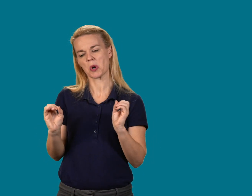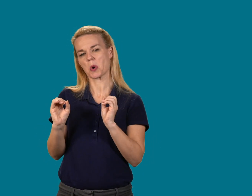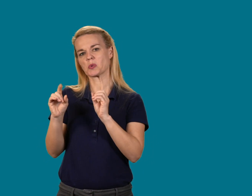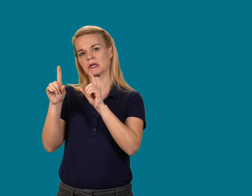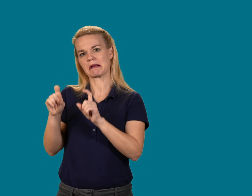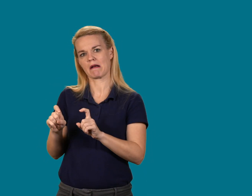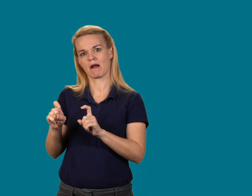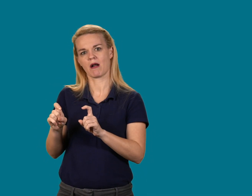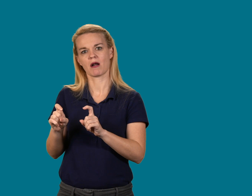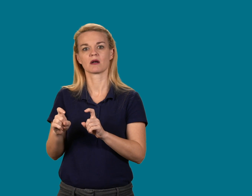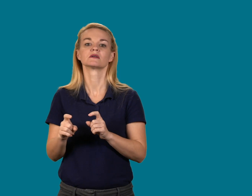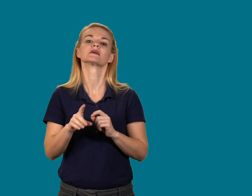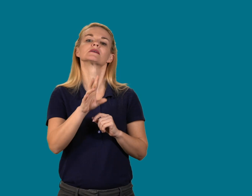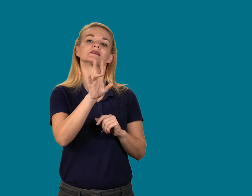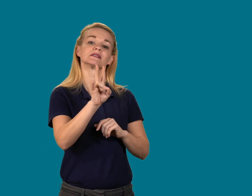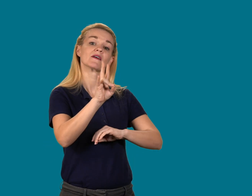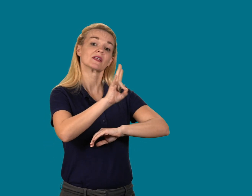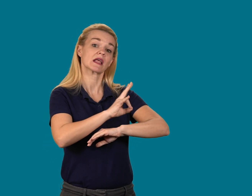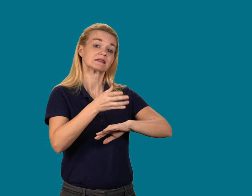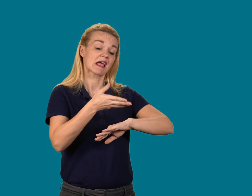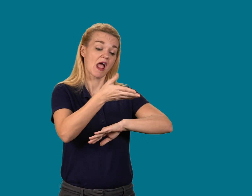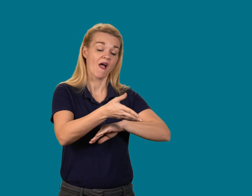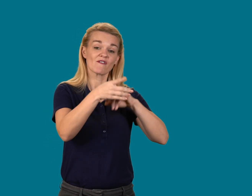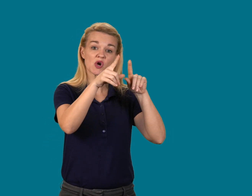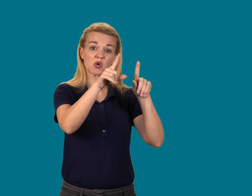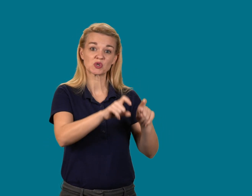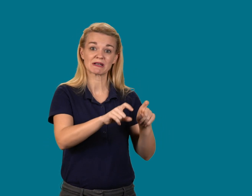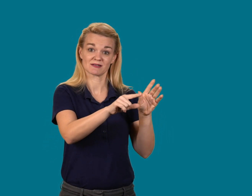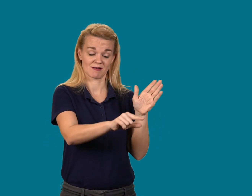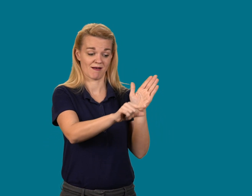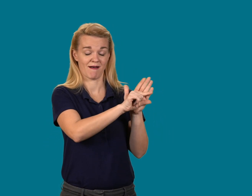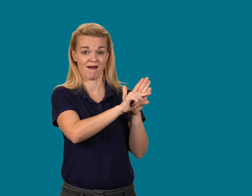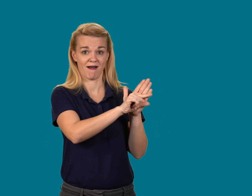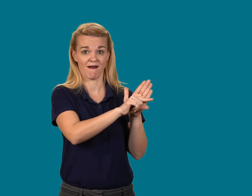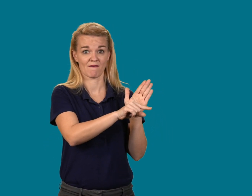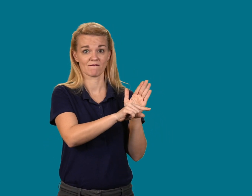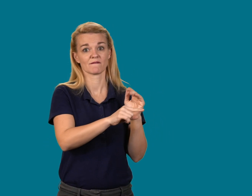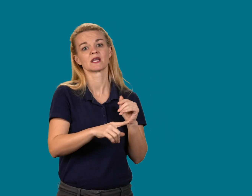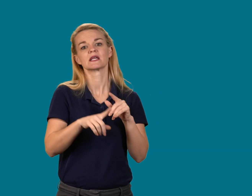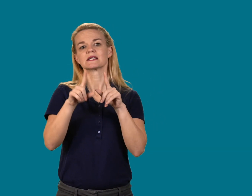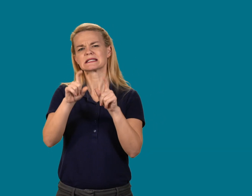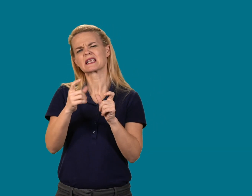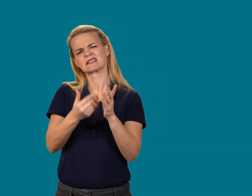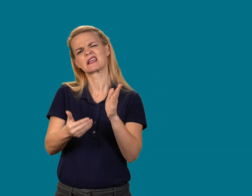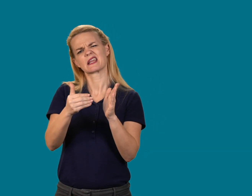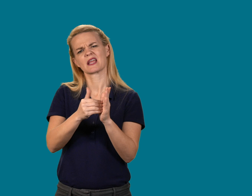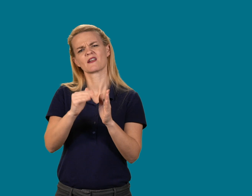after day 10 with no testing OR after day seven with a negative test result;